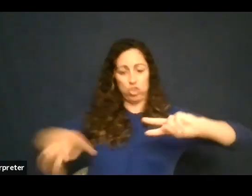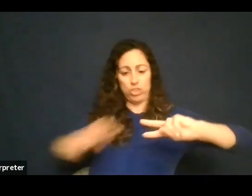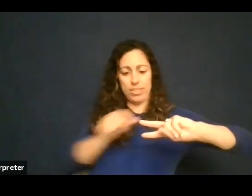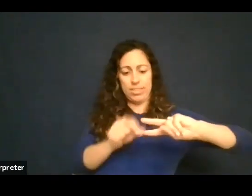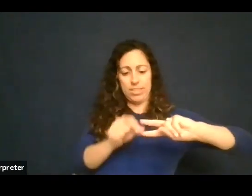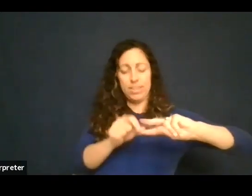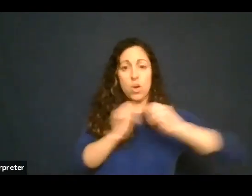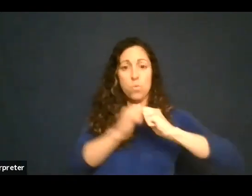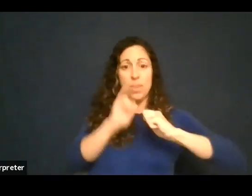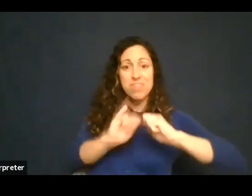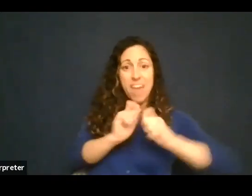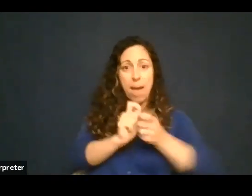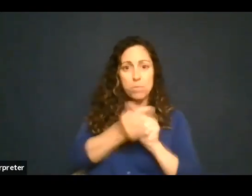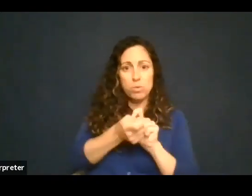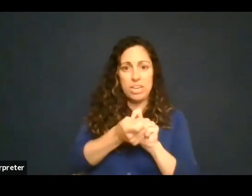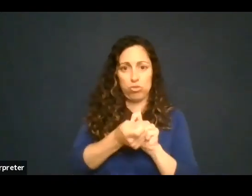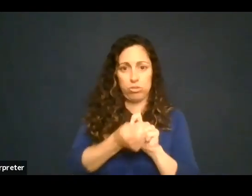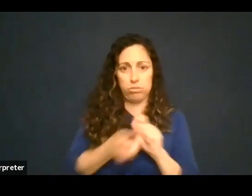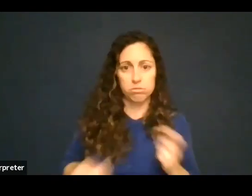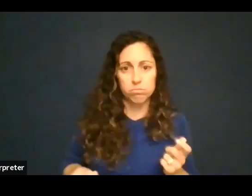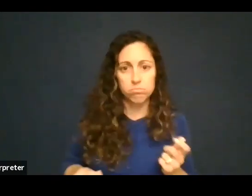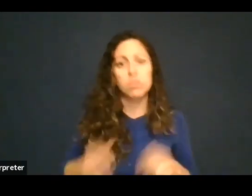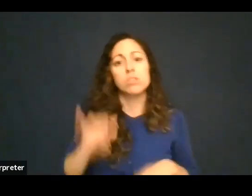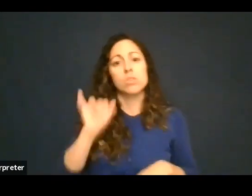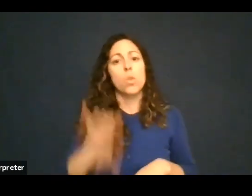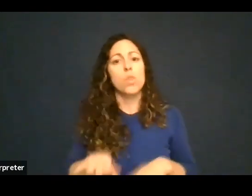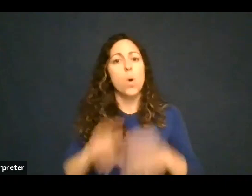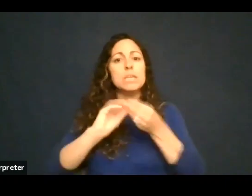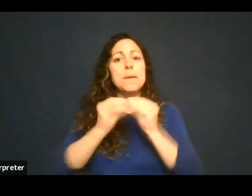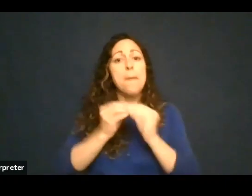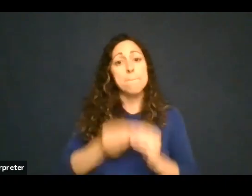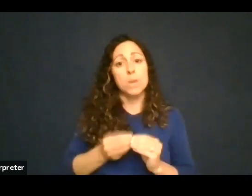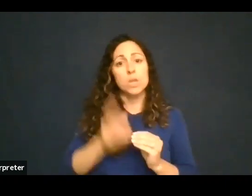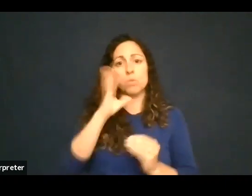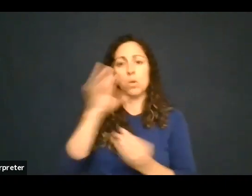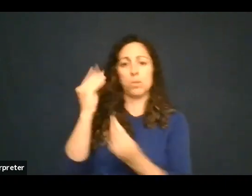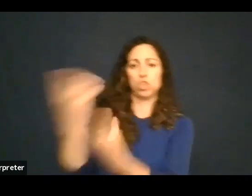with industry and academia. That's a key part of our mission in accelerating